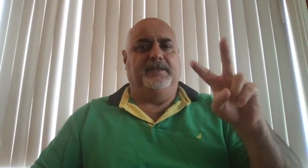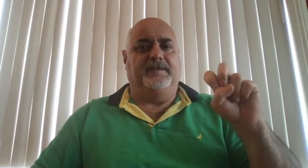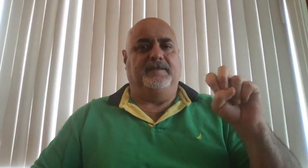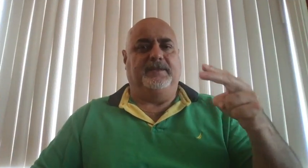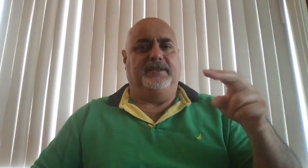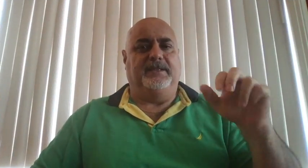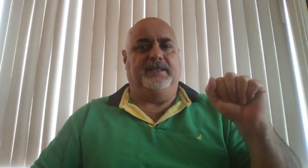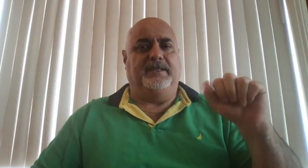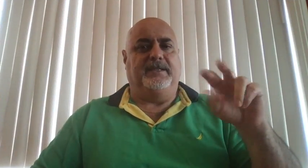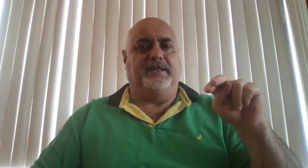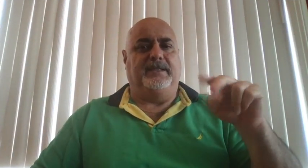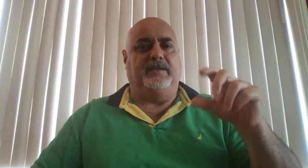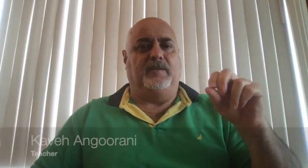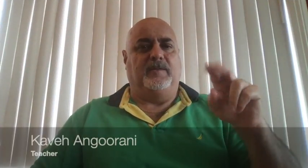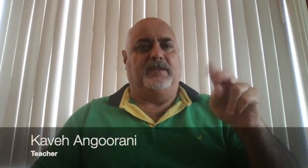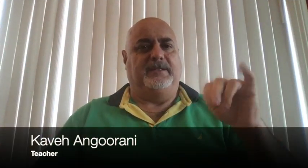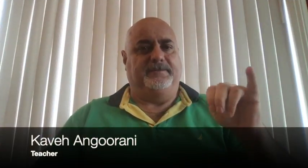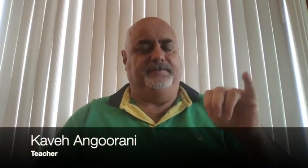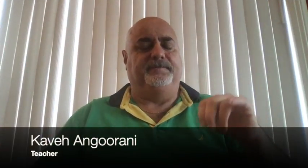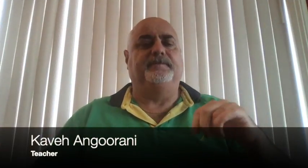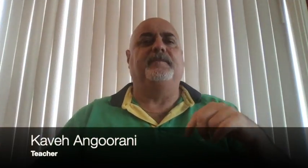Hello Kavango Ronnie here.